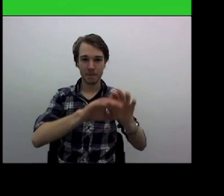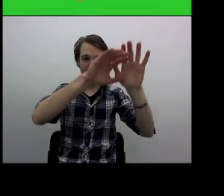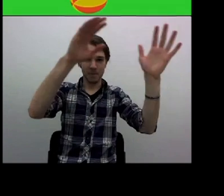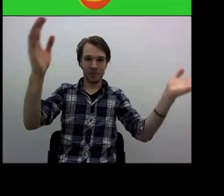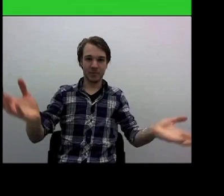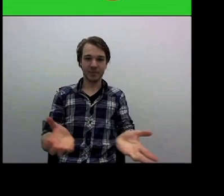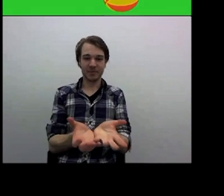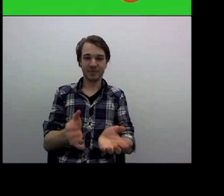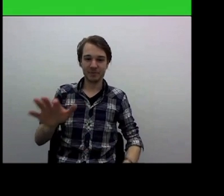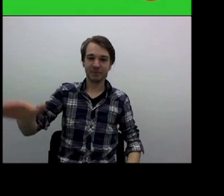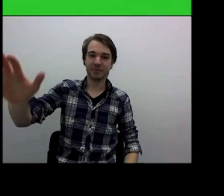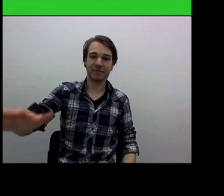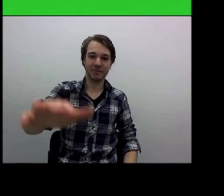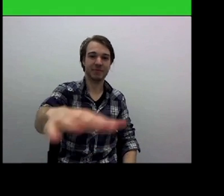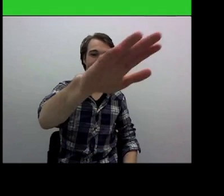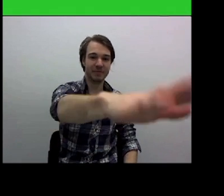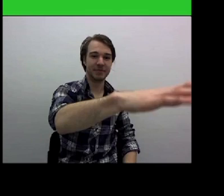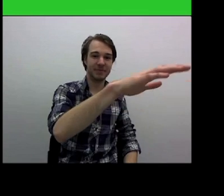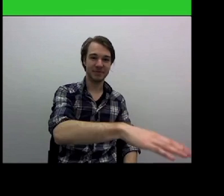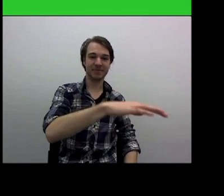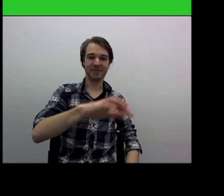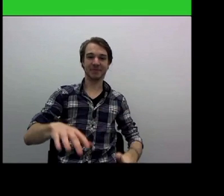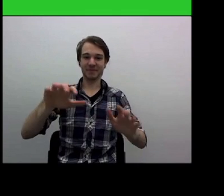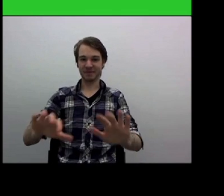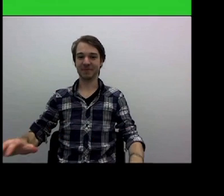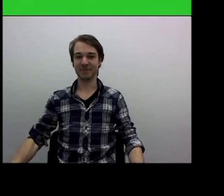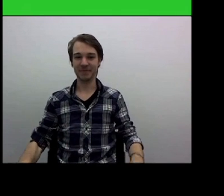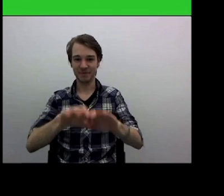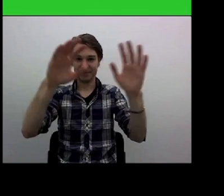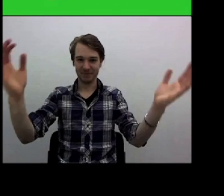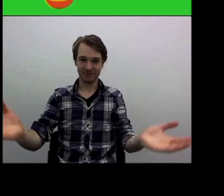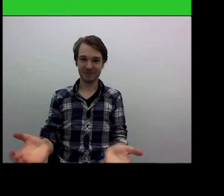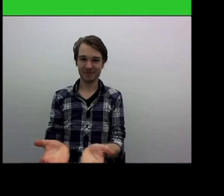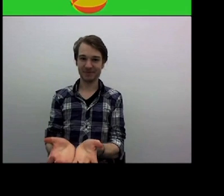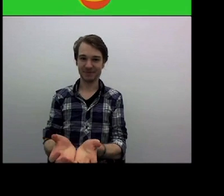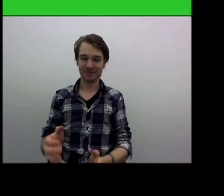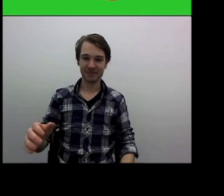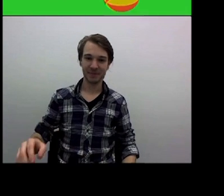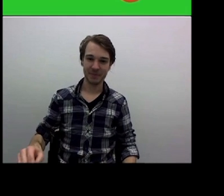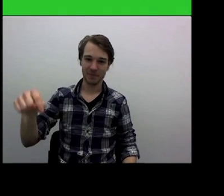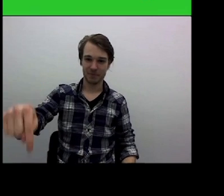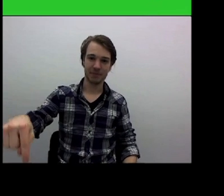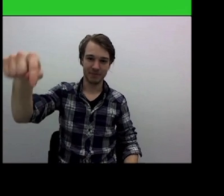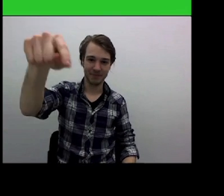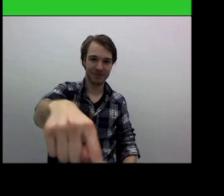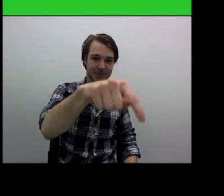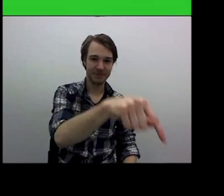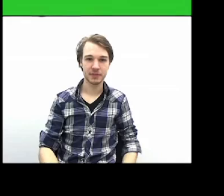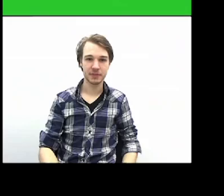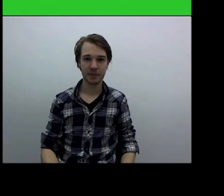improvised one off pantomimes that we got people into the lab and just said, "Okay can you give the pantomime that corresponds to this video?"